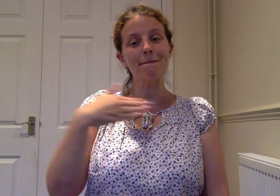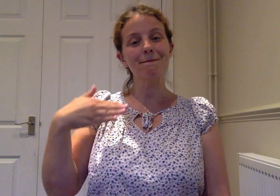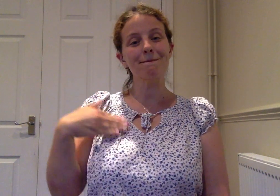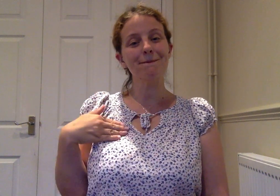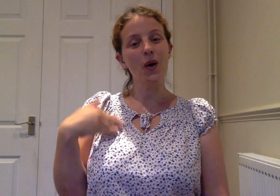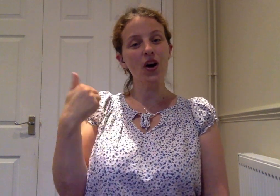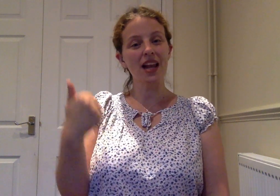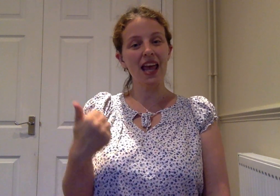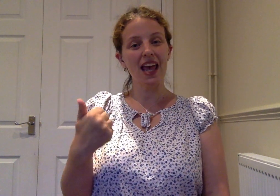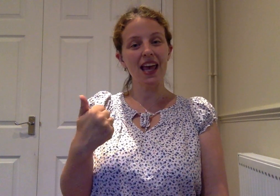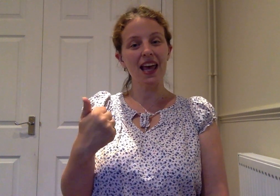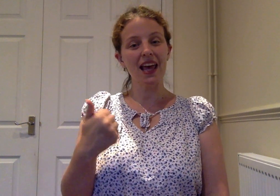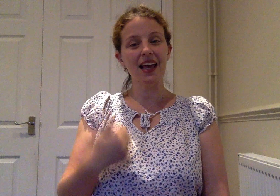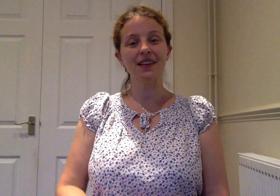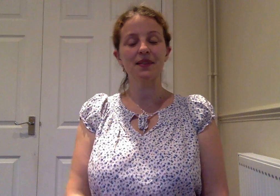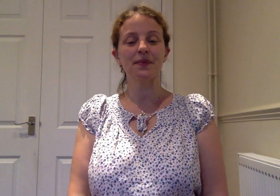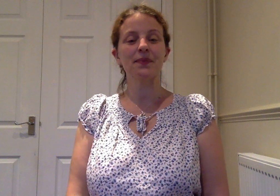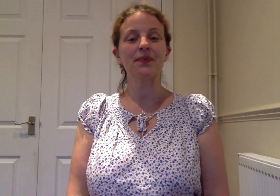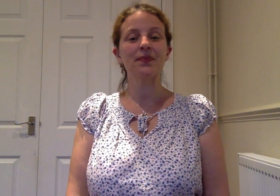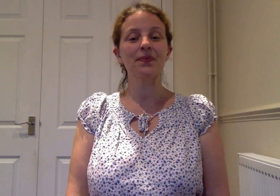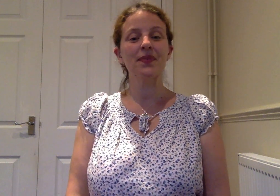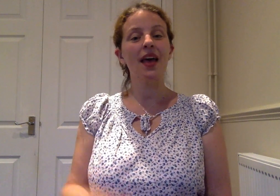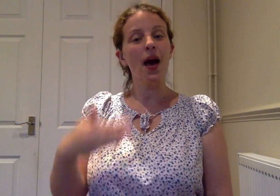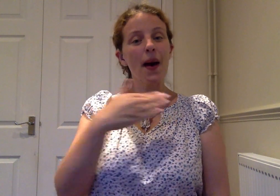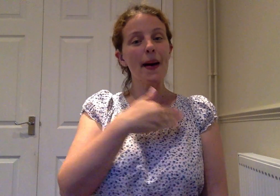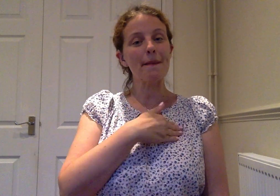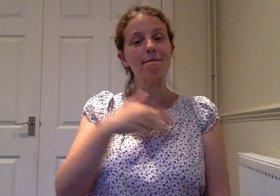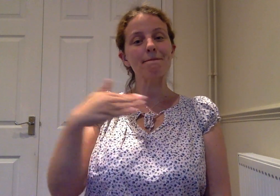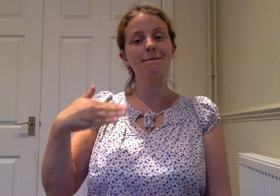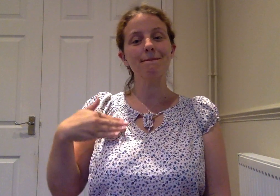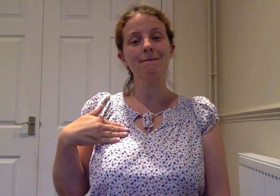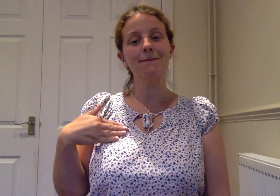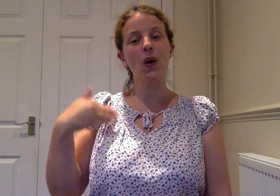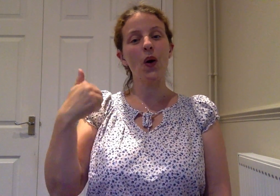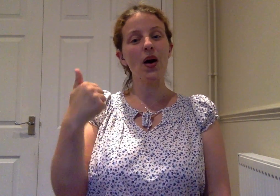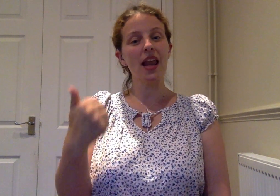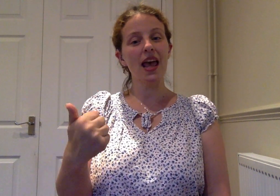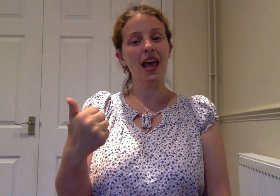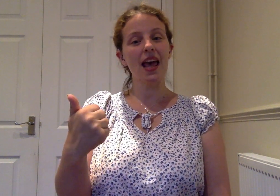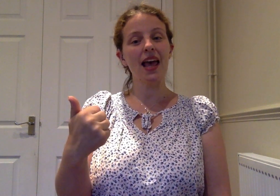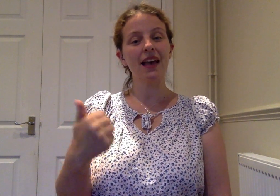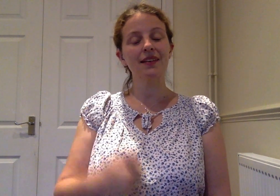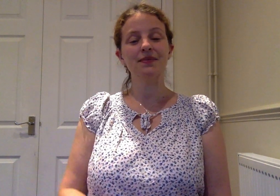Good morning